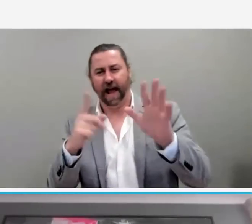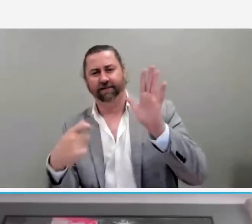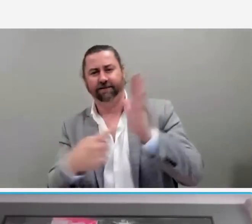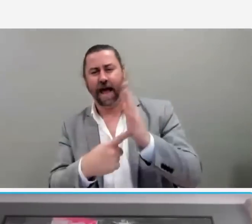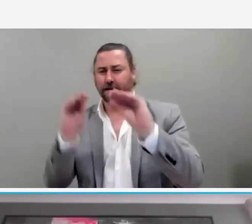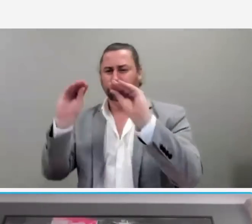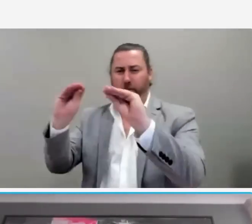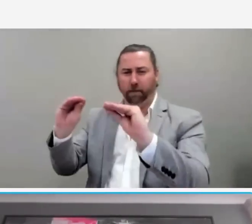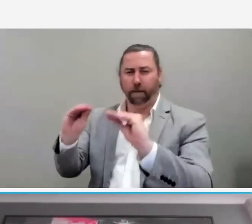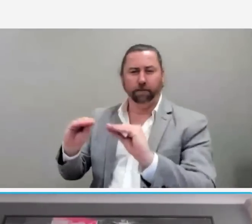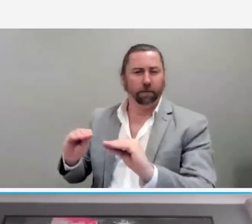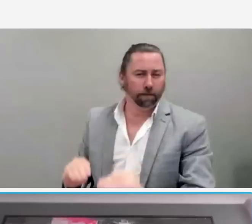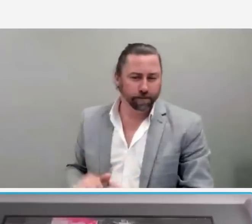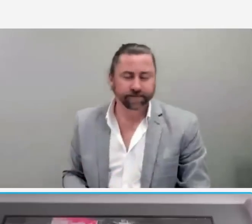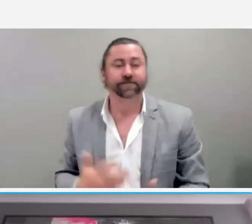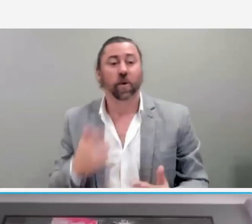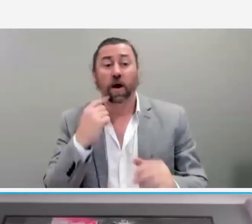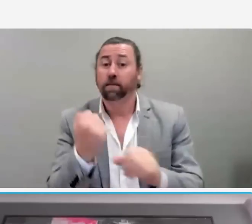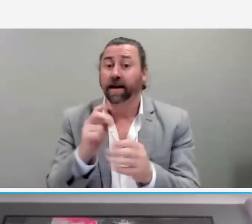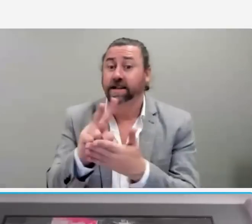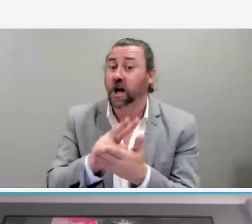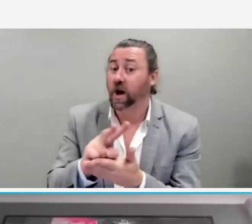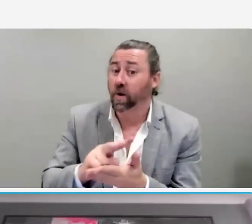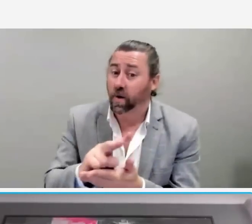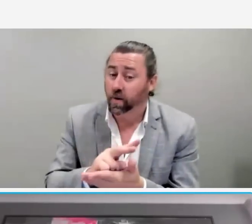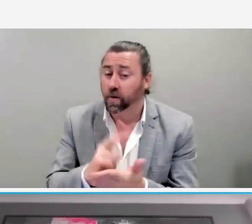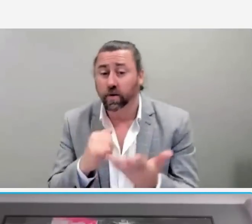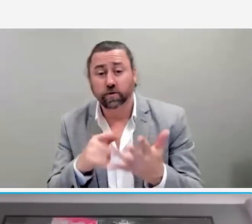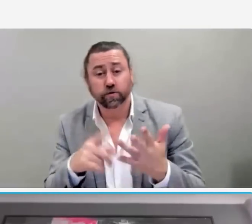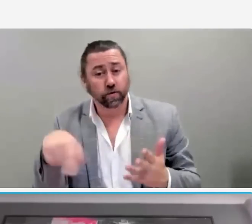There will be a series of promotional videos for both providers and older Australians to engage